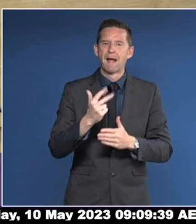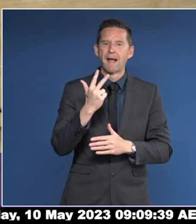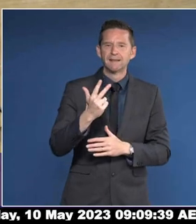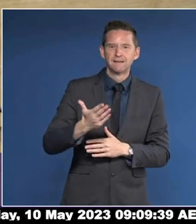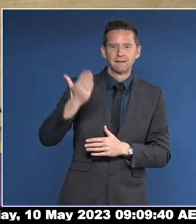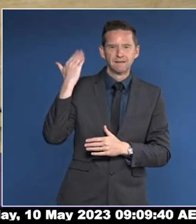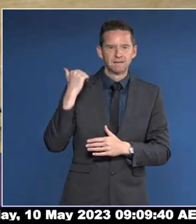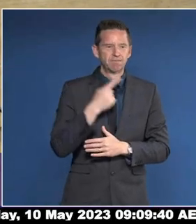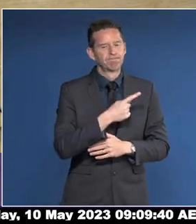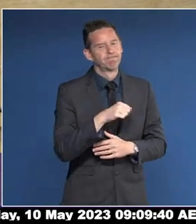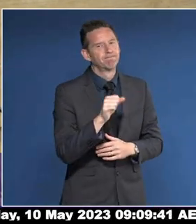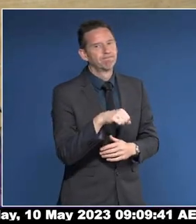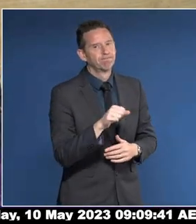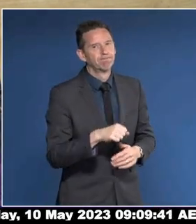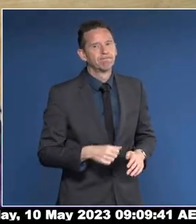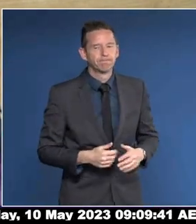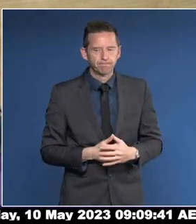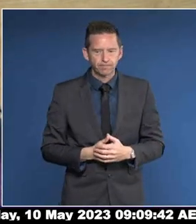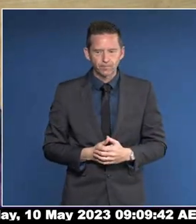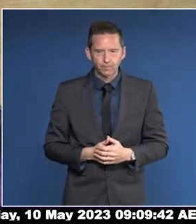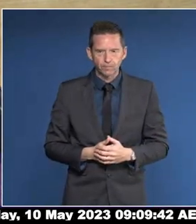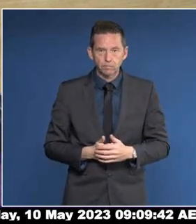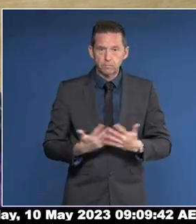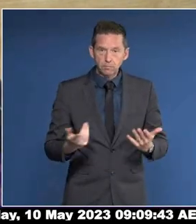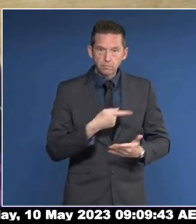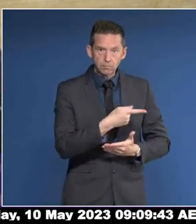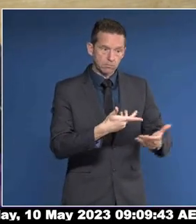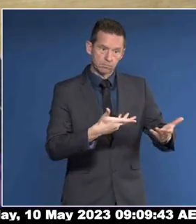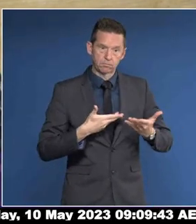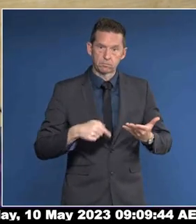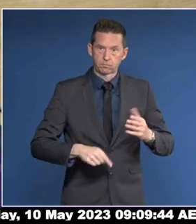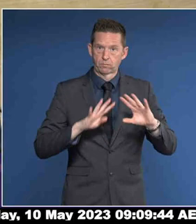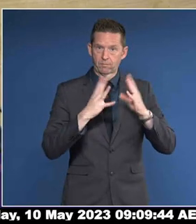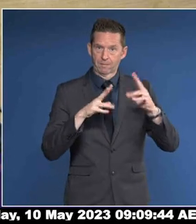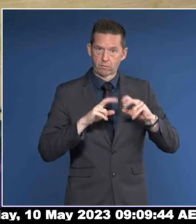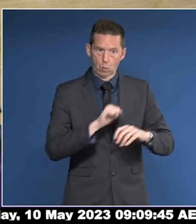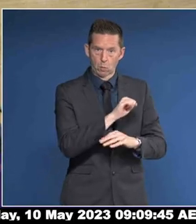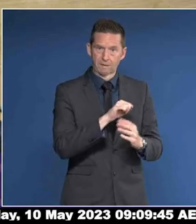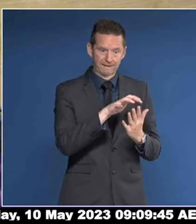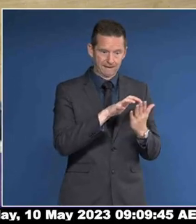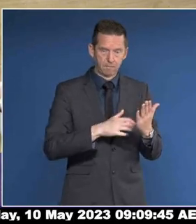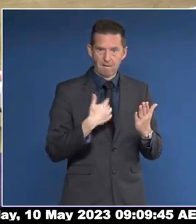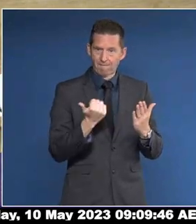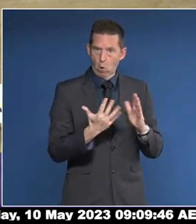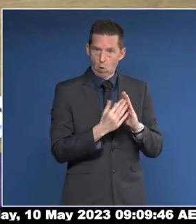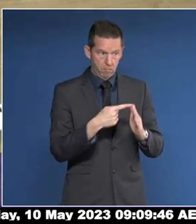So you've provided to the Royal Commission a statement. You've got a copy of the statement with you. Yes, I do.